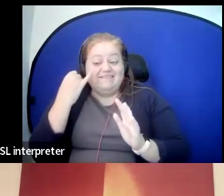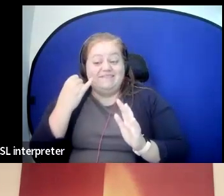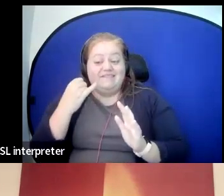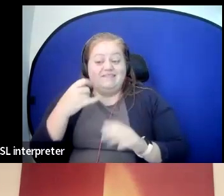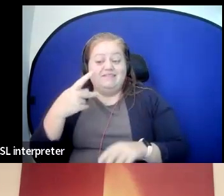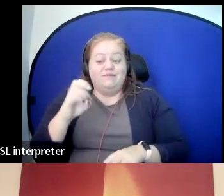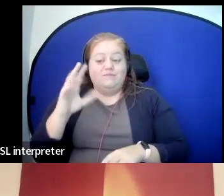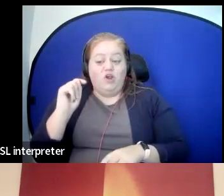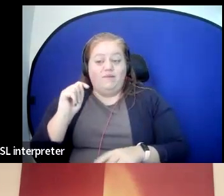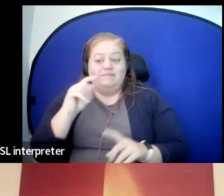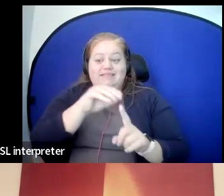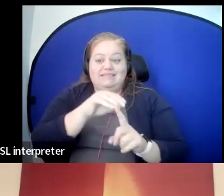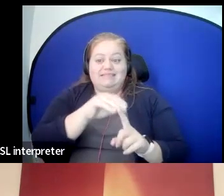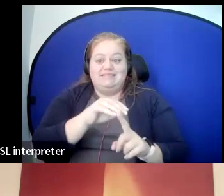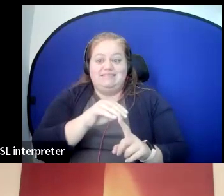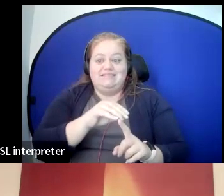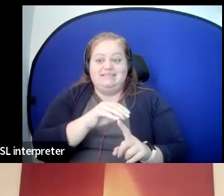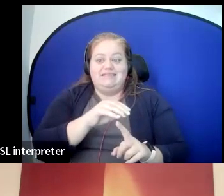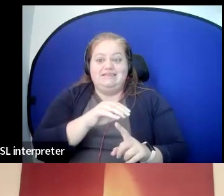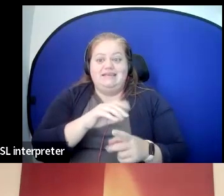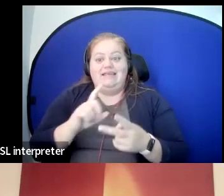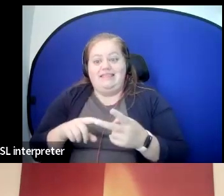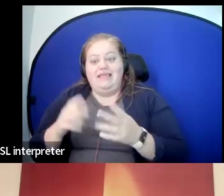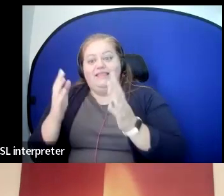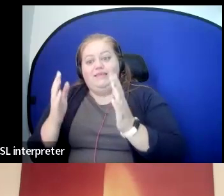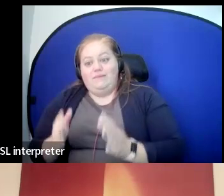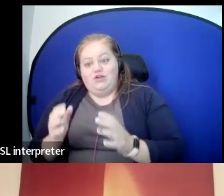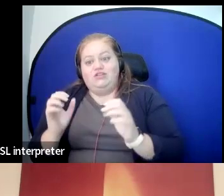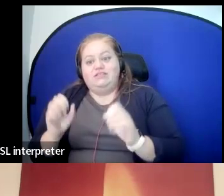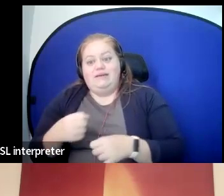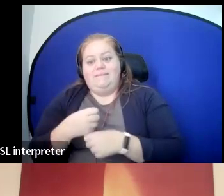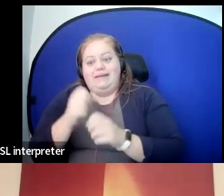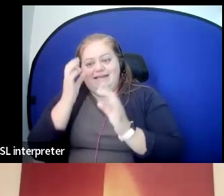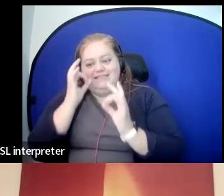And then the person can make a decision as an adult